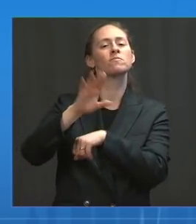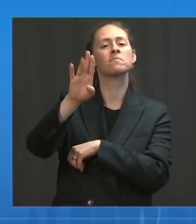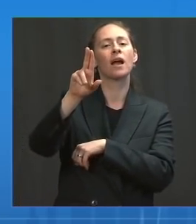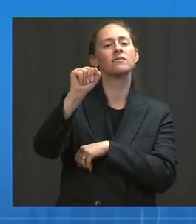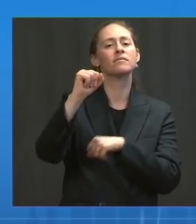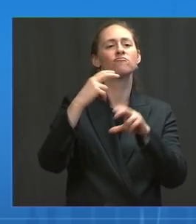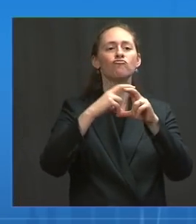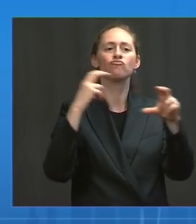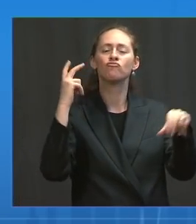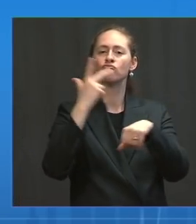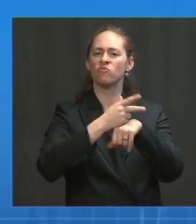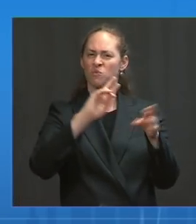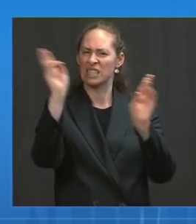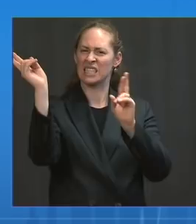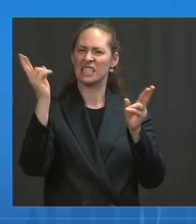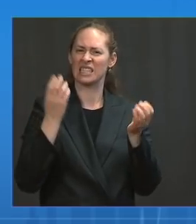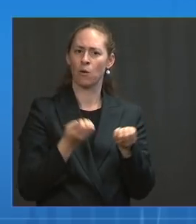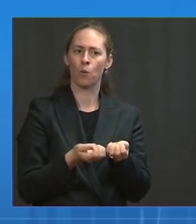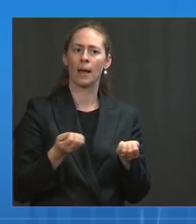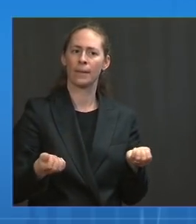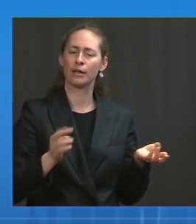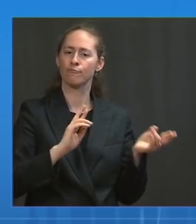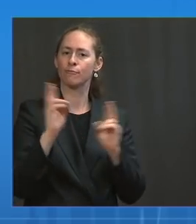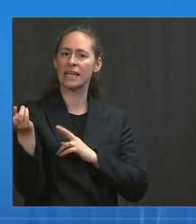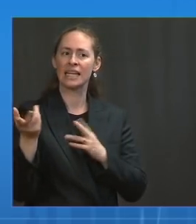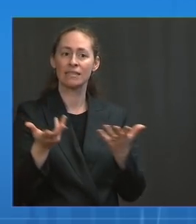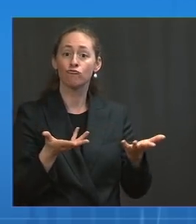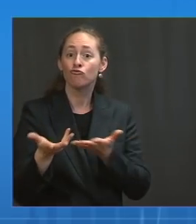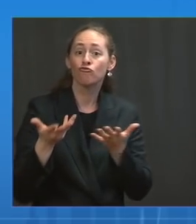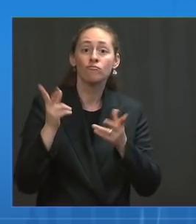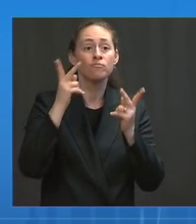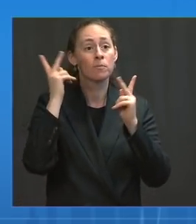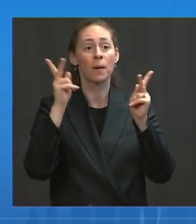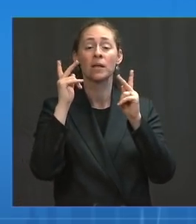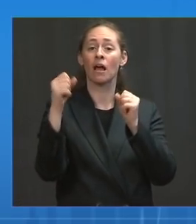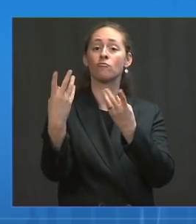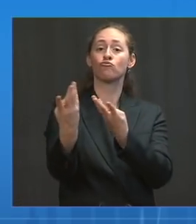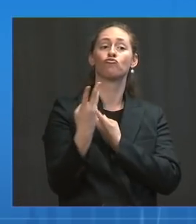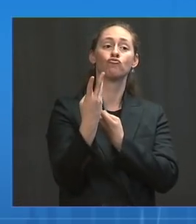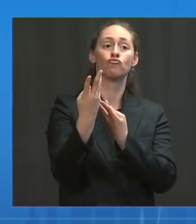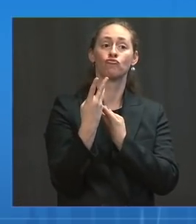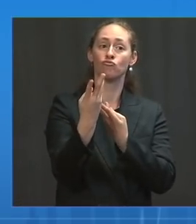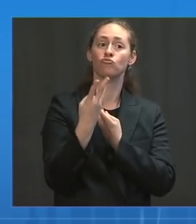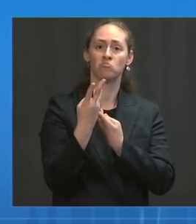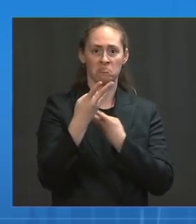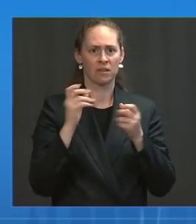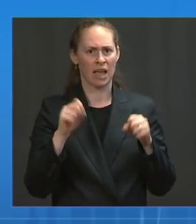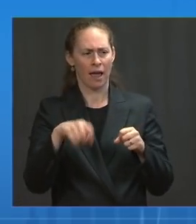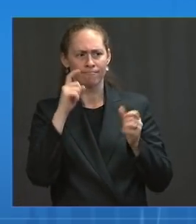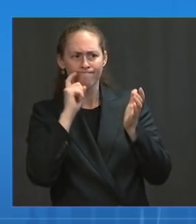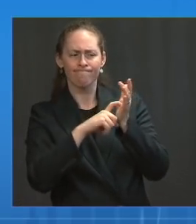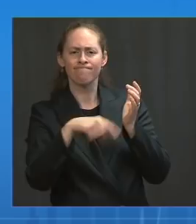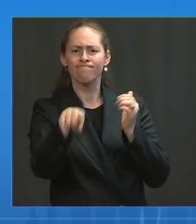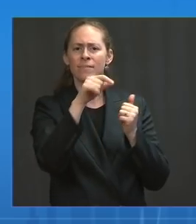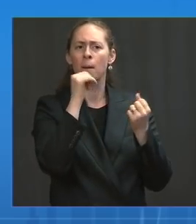to administer vaccines where rates have been lower. Today, we're pleased to announce